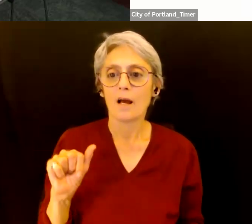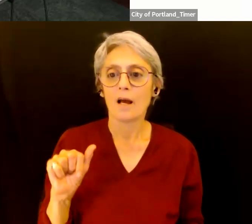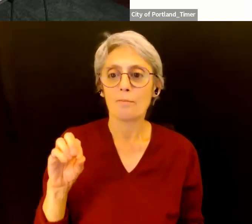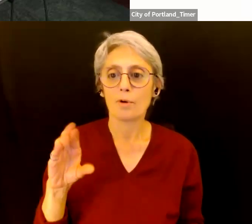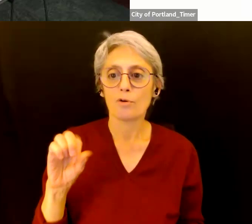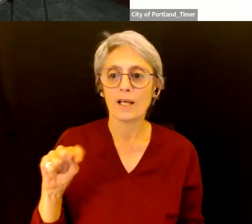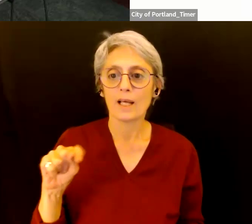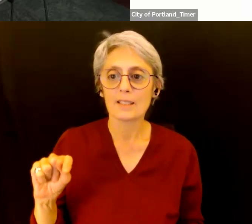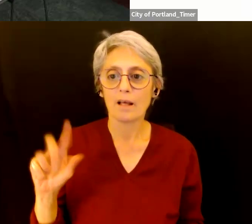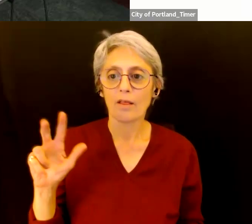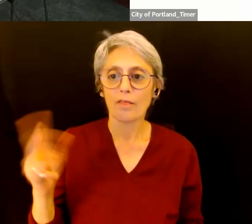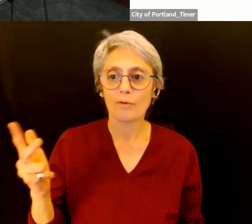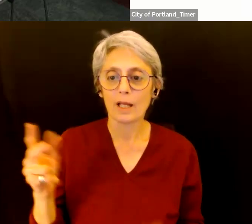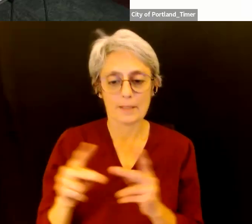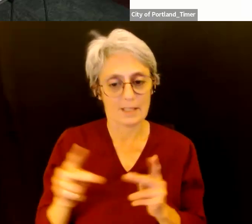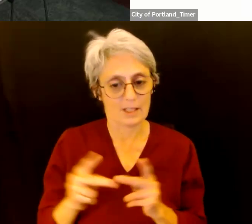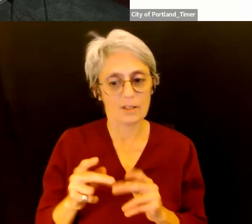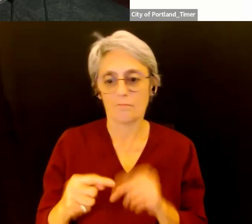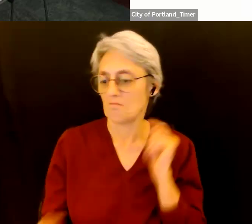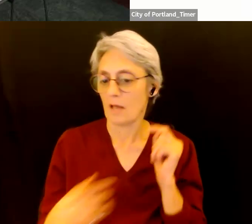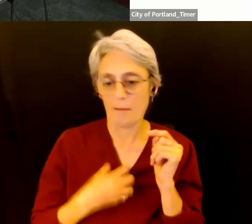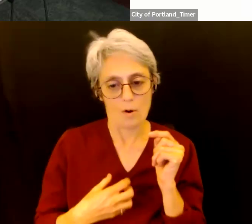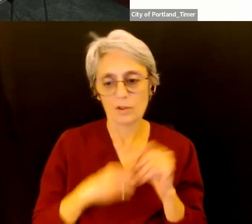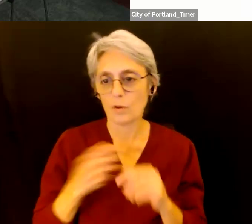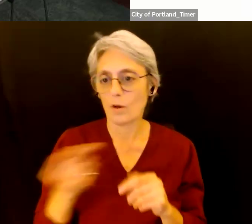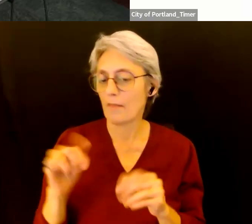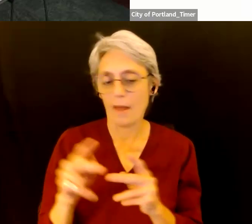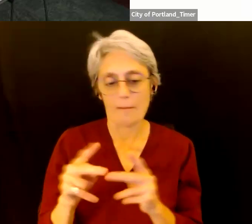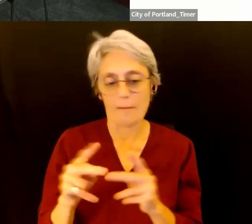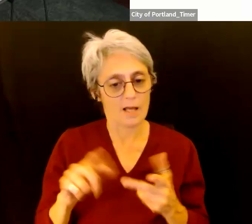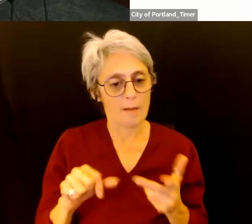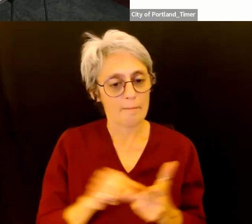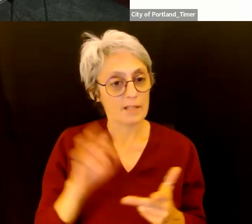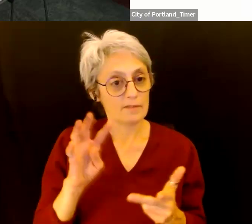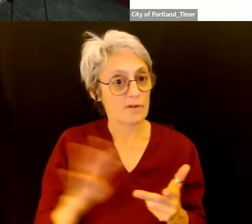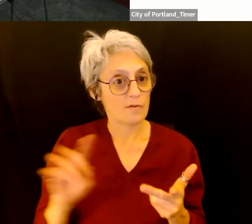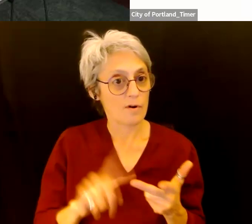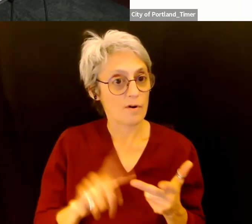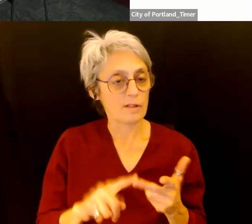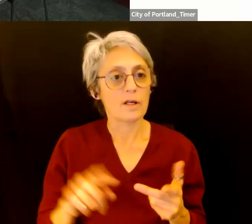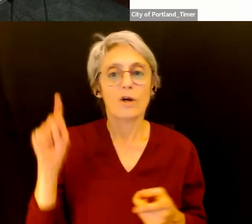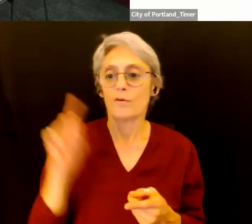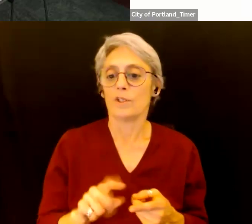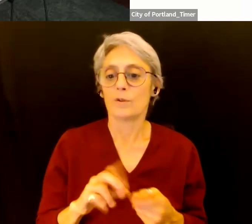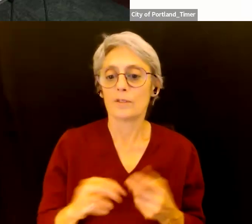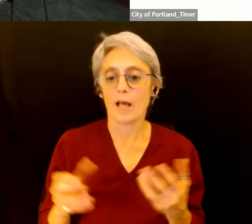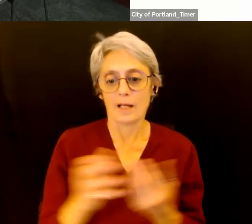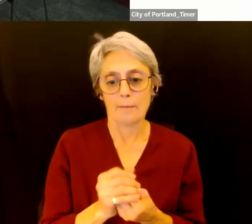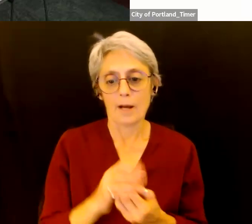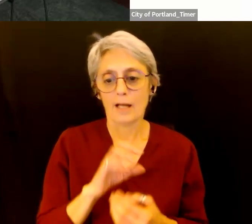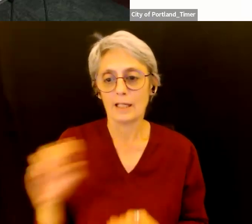I oppose that. Do not eliminate that position. And page 44 reduce and combine East Lands Maintenance.